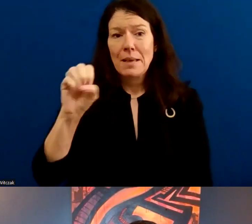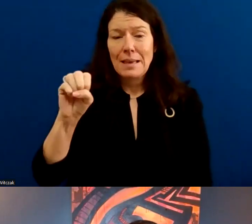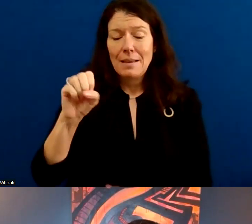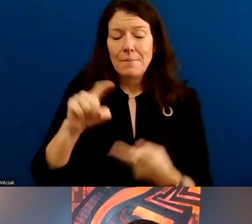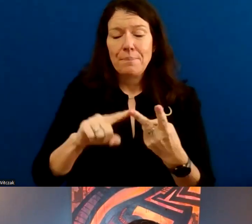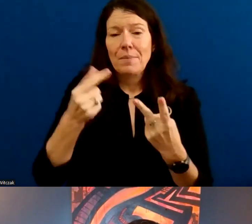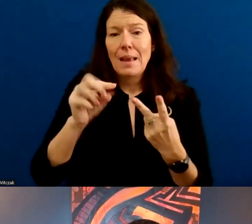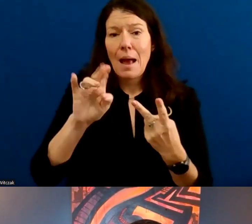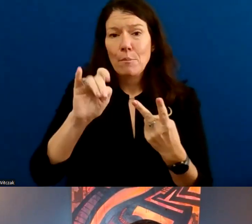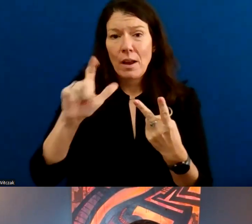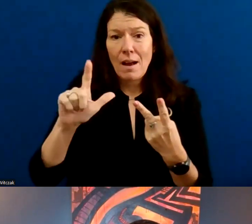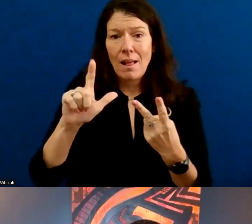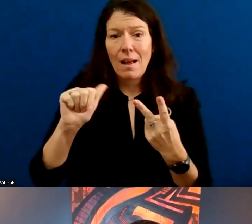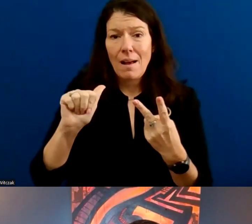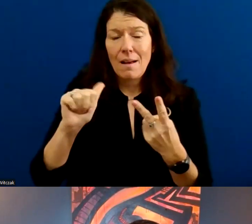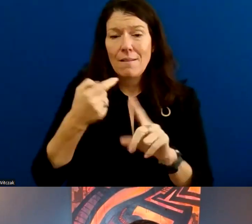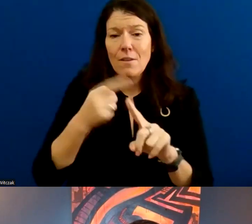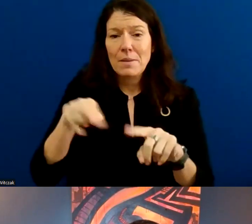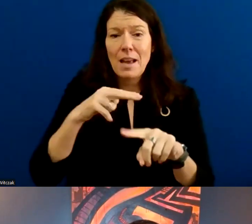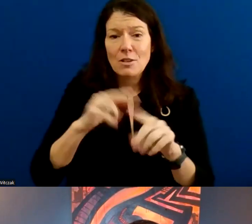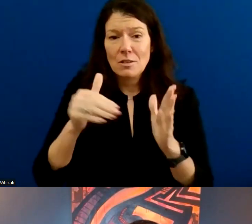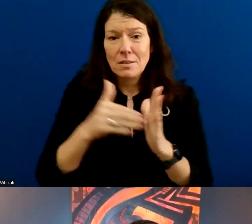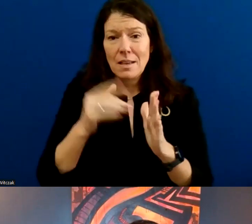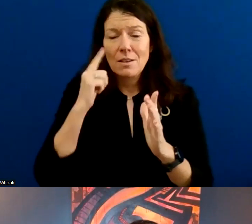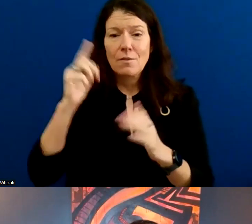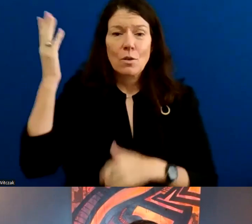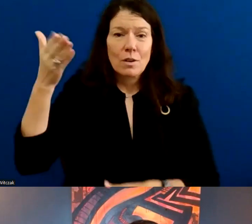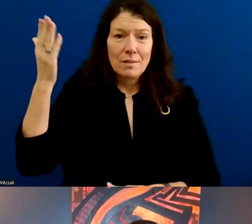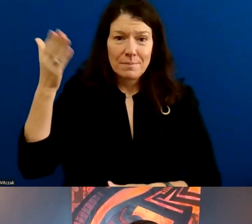from the National Center to do our presentation on using a harm reduction approach to support